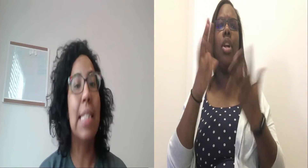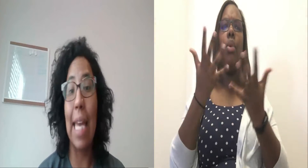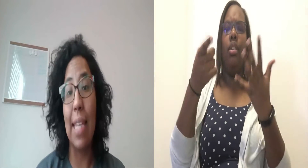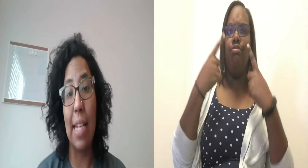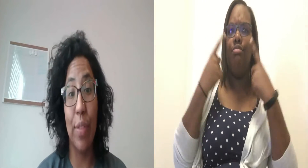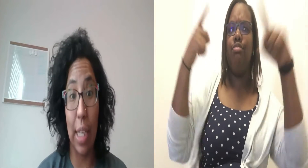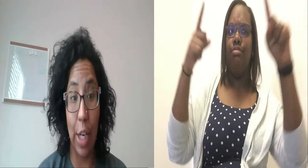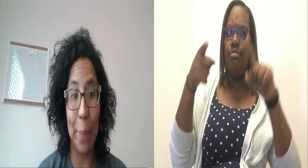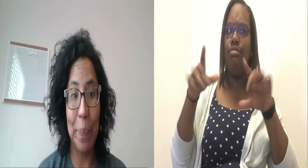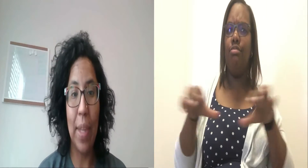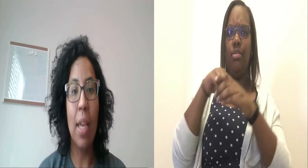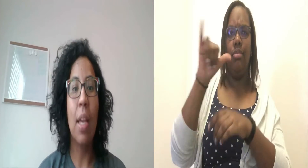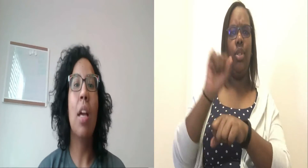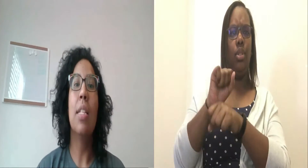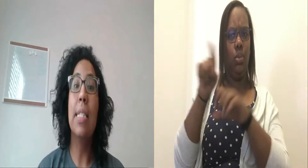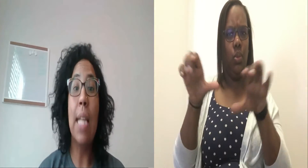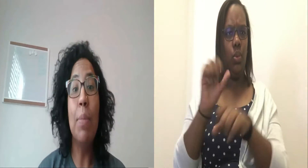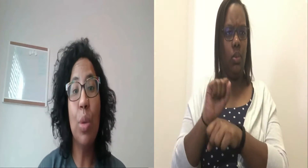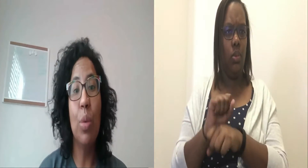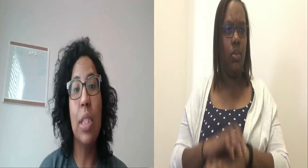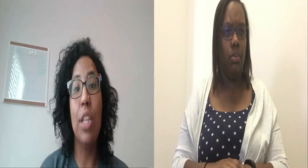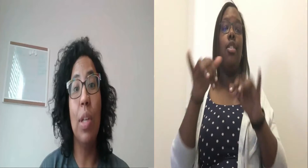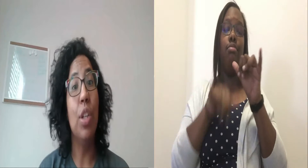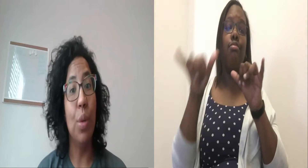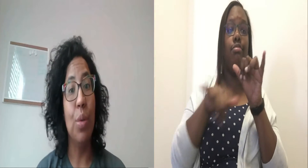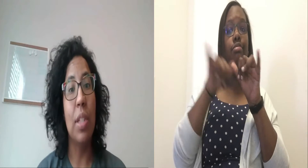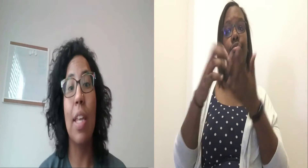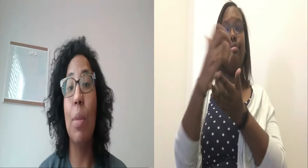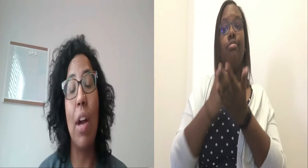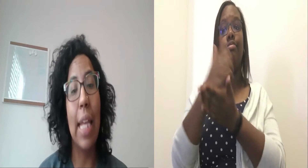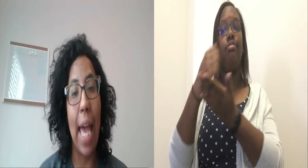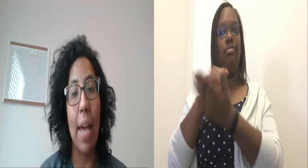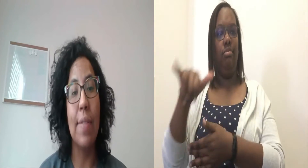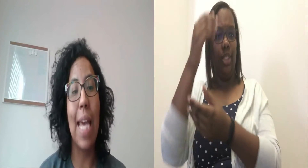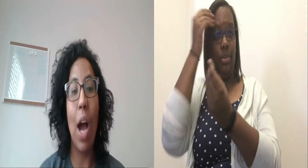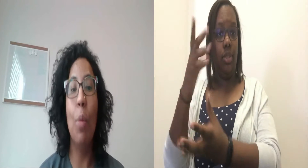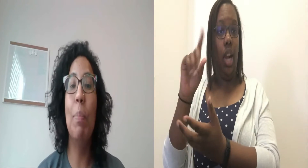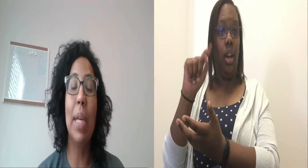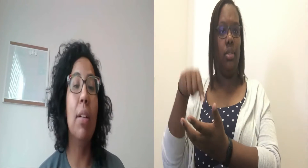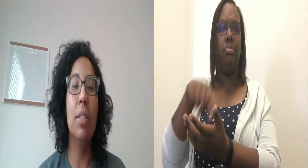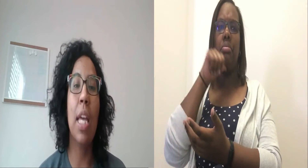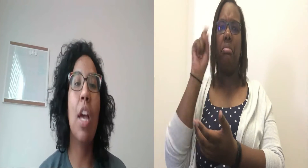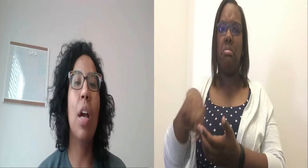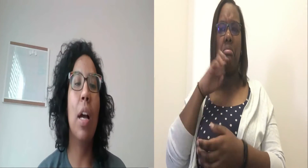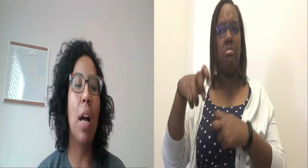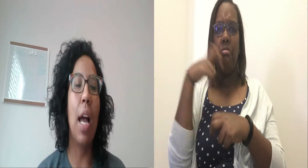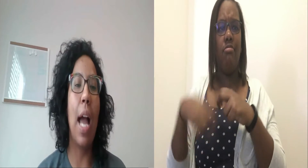say at the end of the year. Some tools that you can use that you may already have to help build